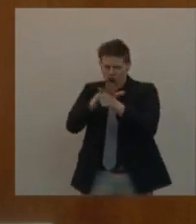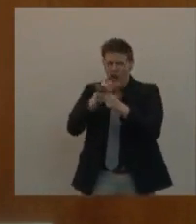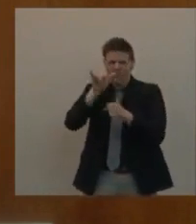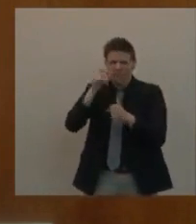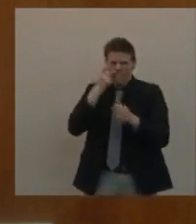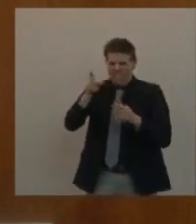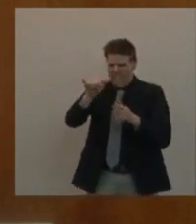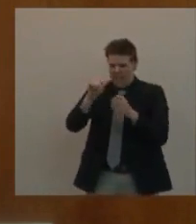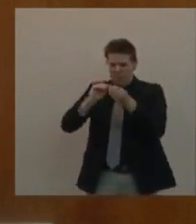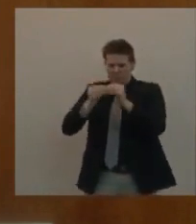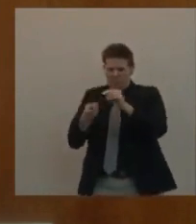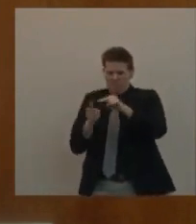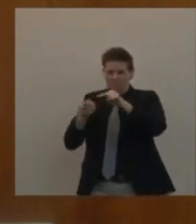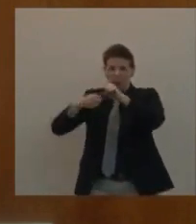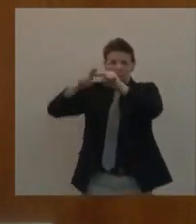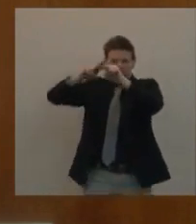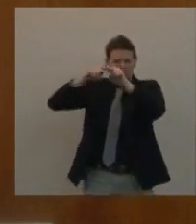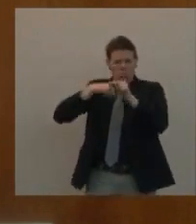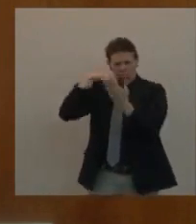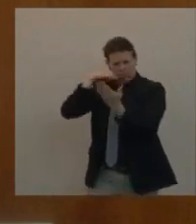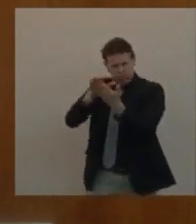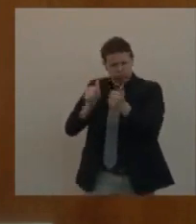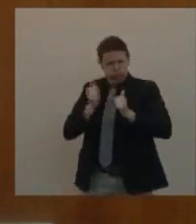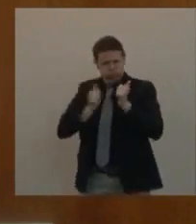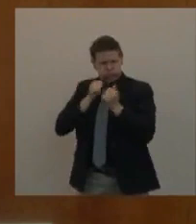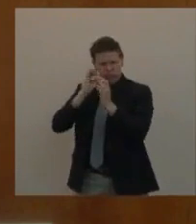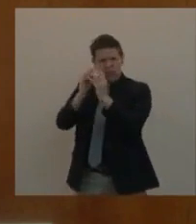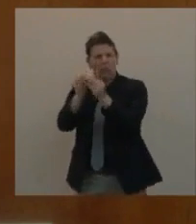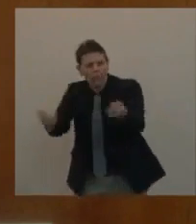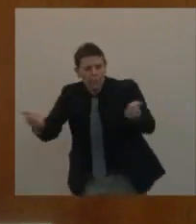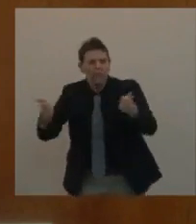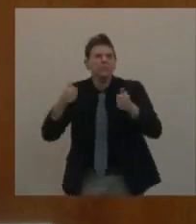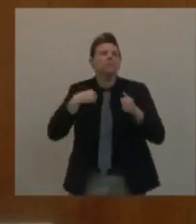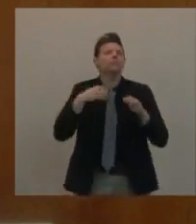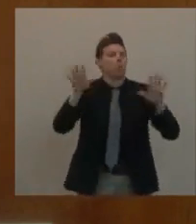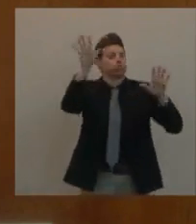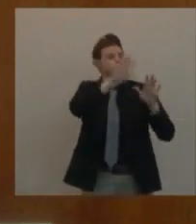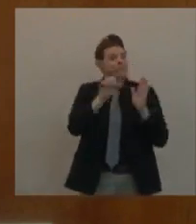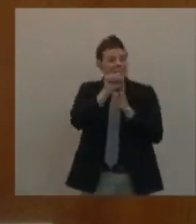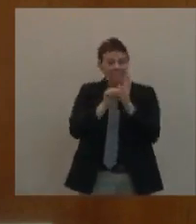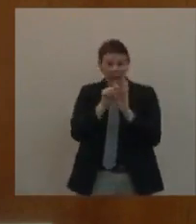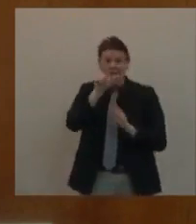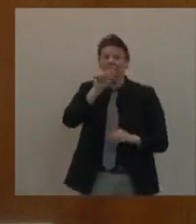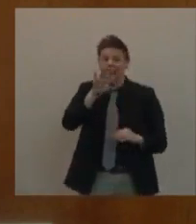IN THIS WEEK SAW SOME GREAT STRIDES IN THAT AREA.